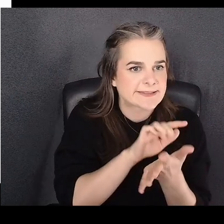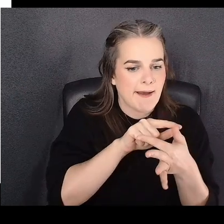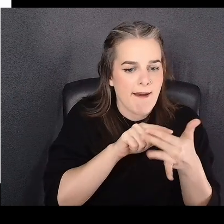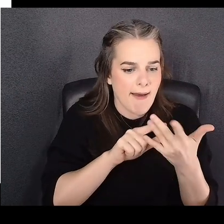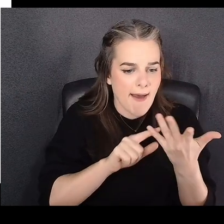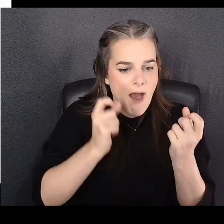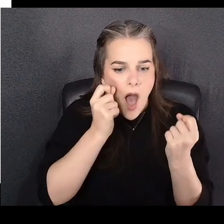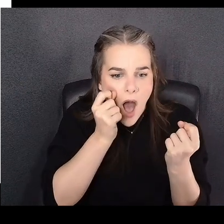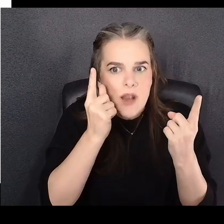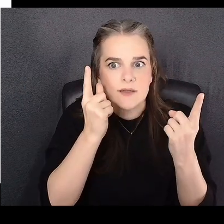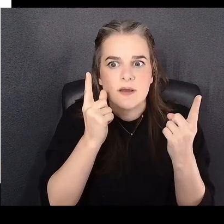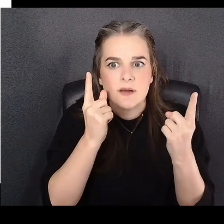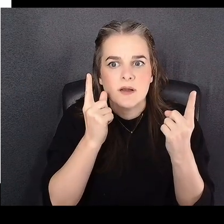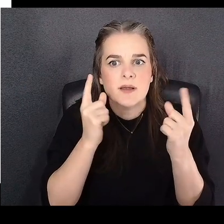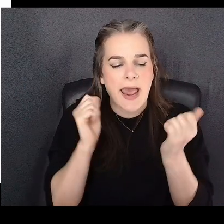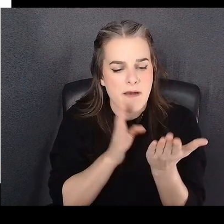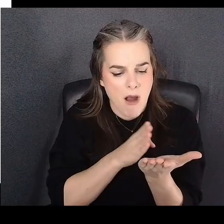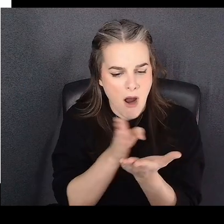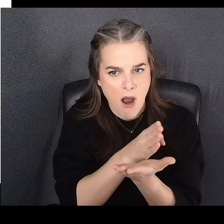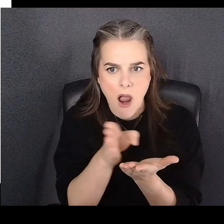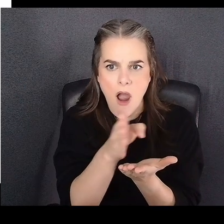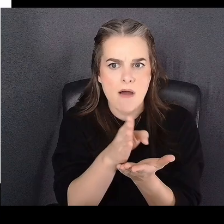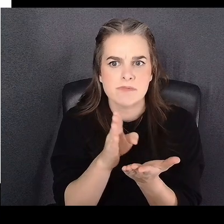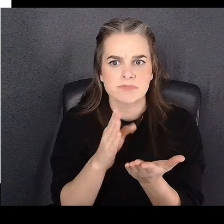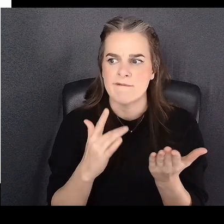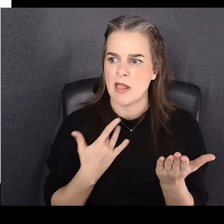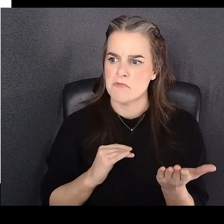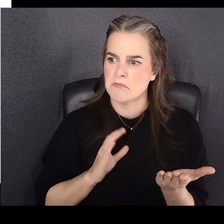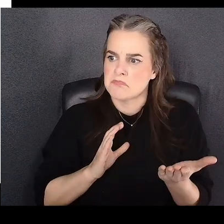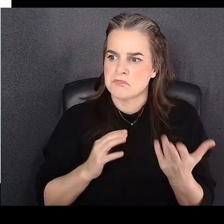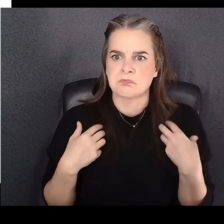how to navigate it, to be confident in it,